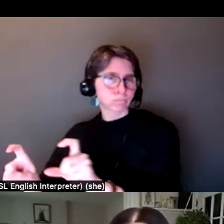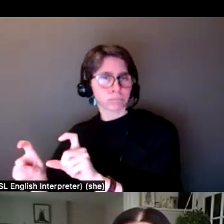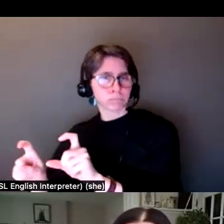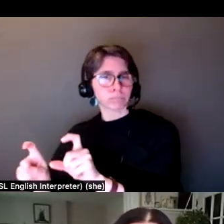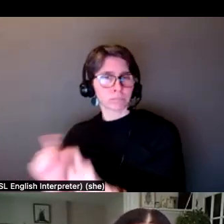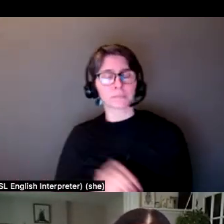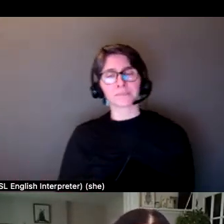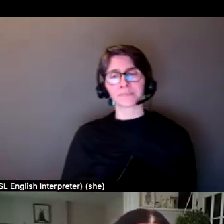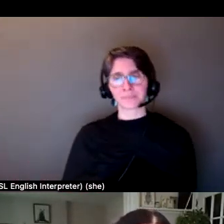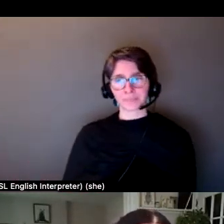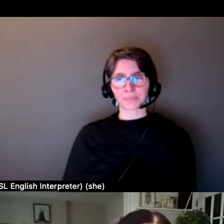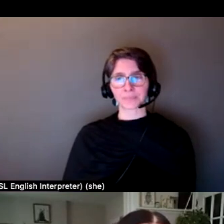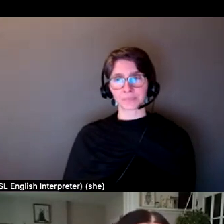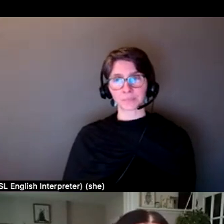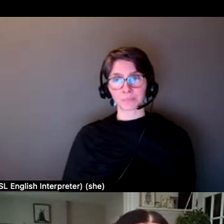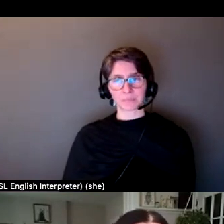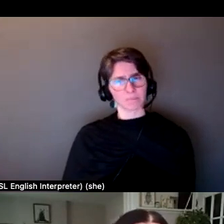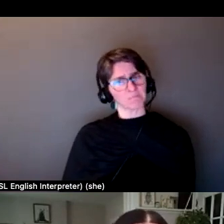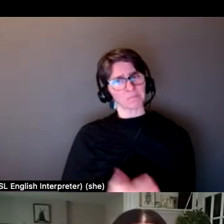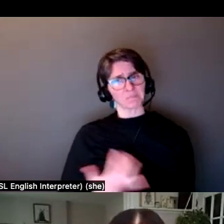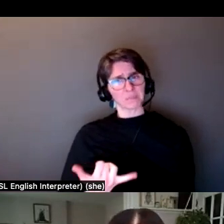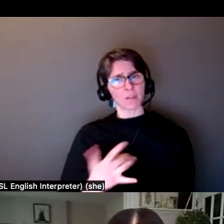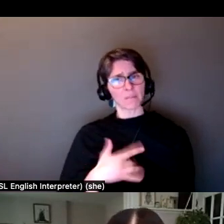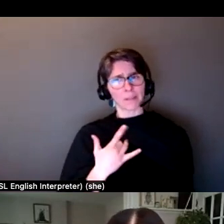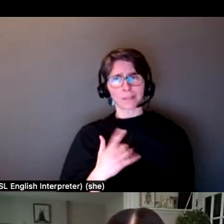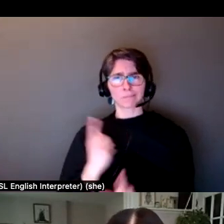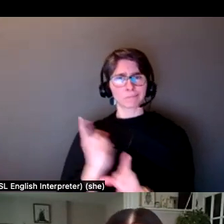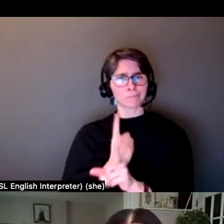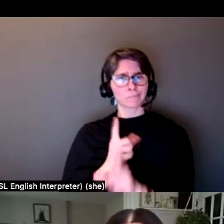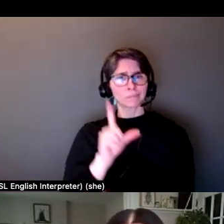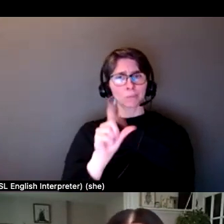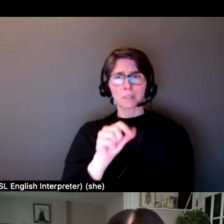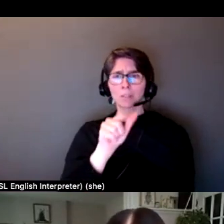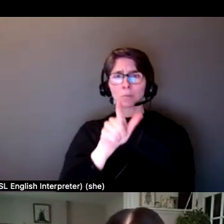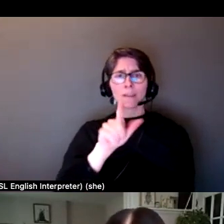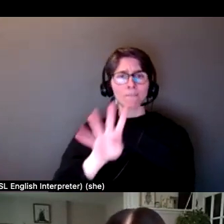I think it's safe to say that the 2024 survey comes at a really critical time